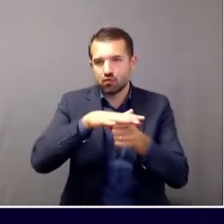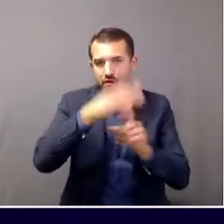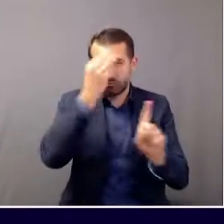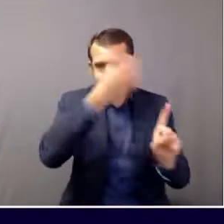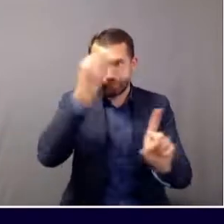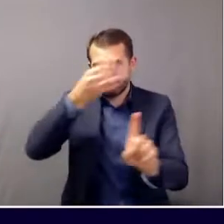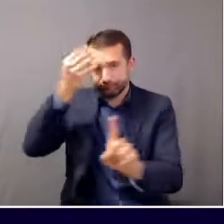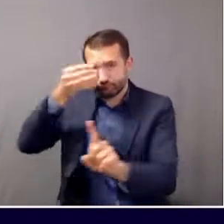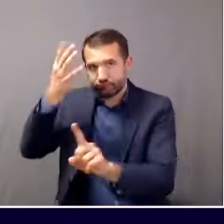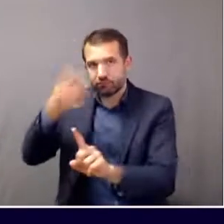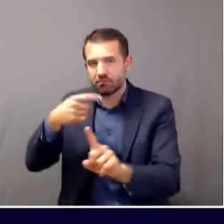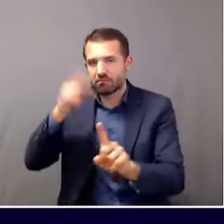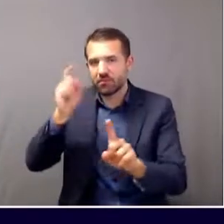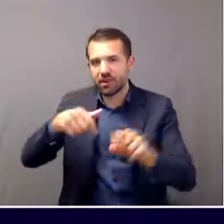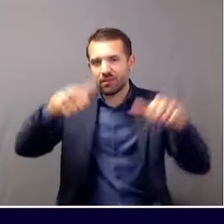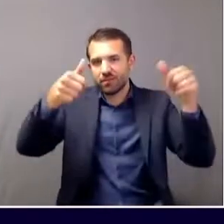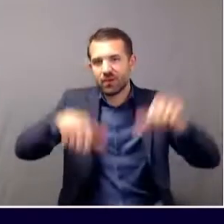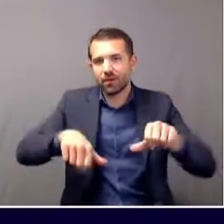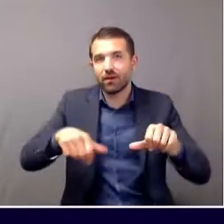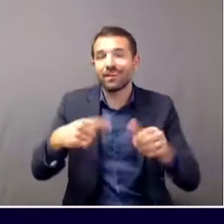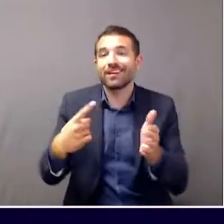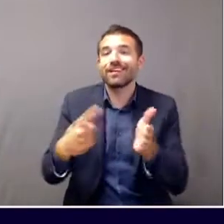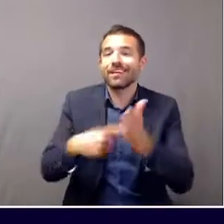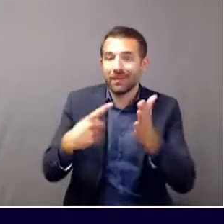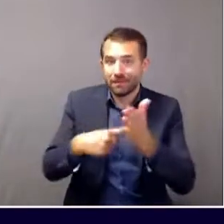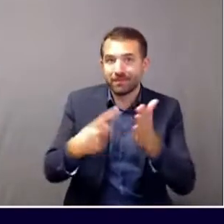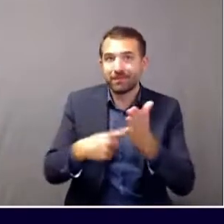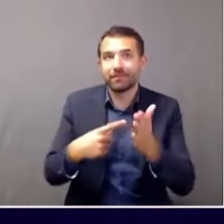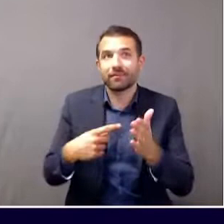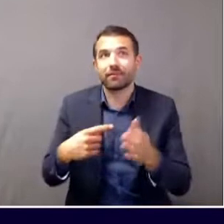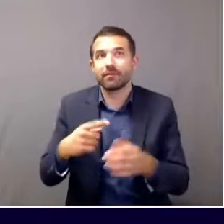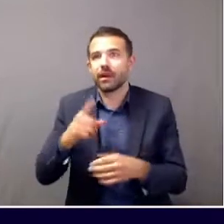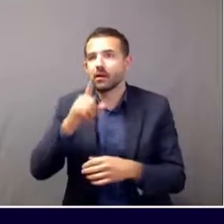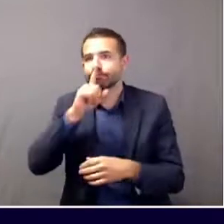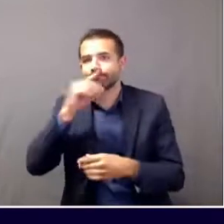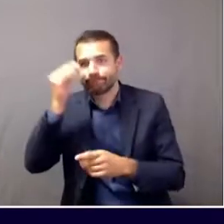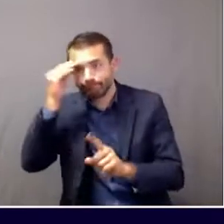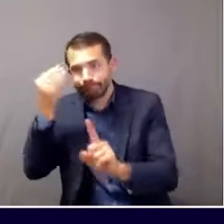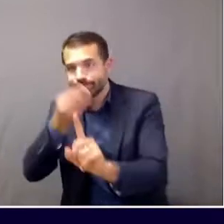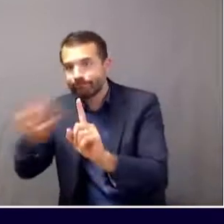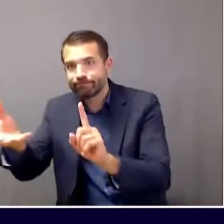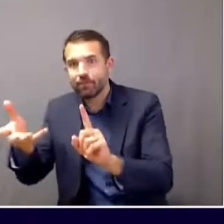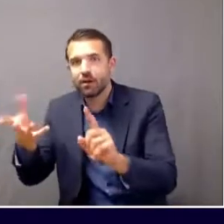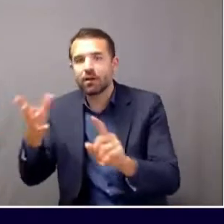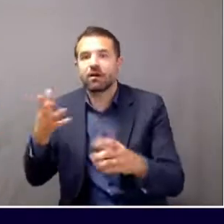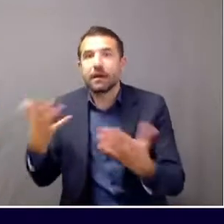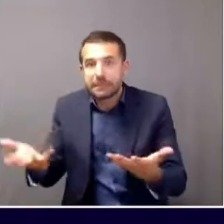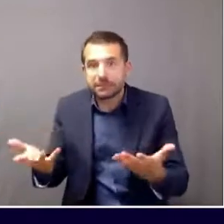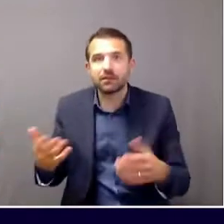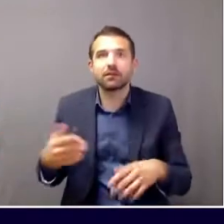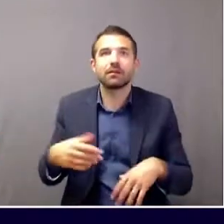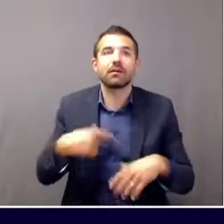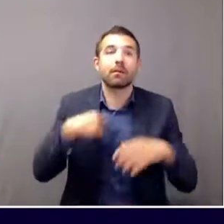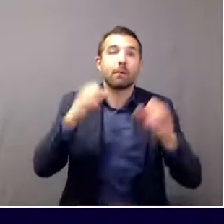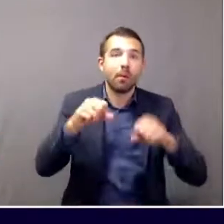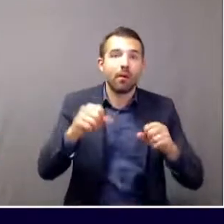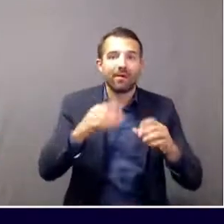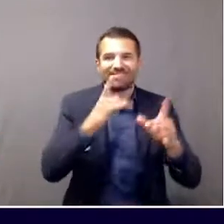be gaps there's going to be corrections a person who is a probable case